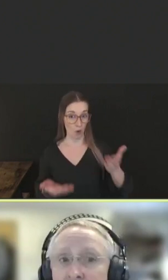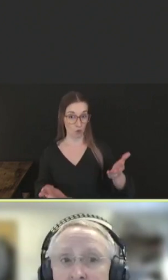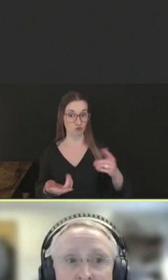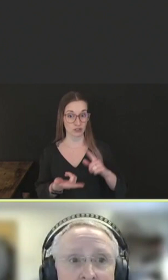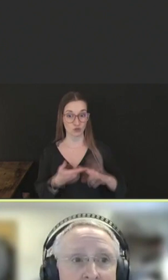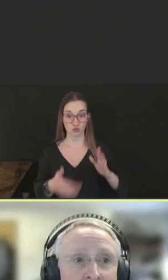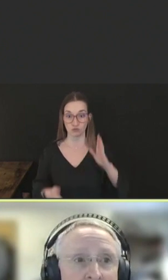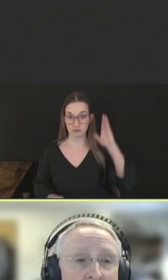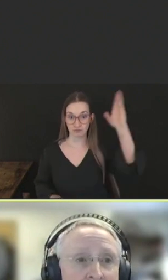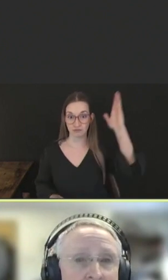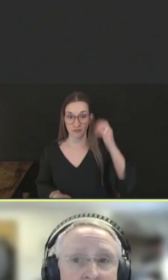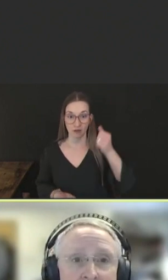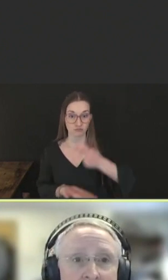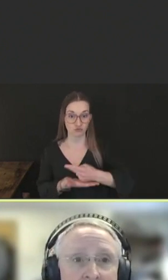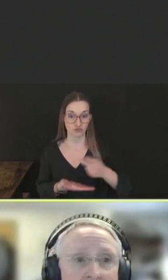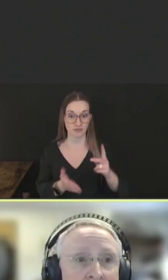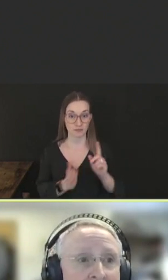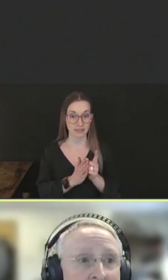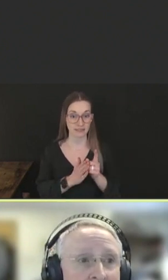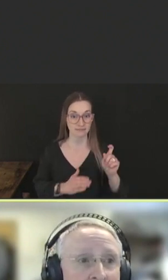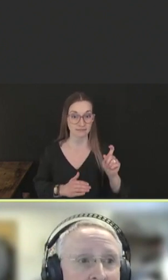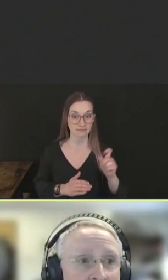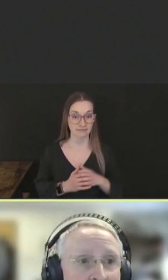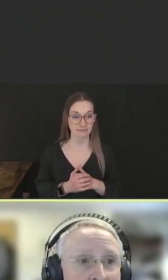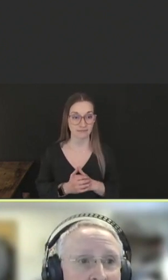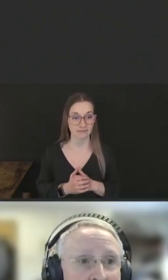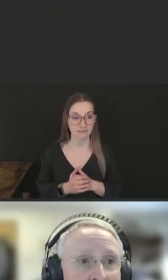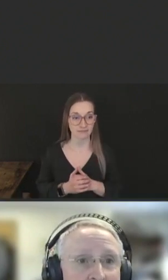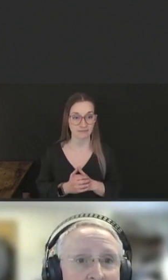John Dunn: This is John, motion approved.